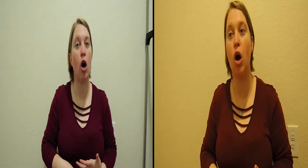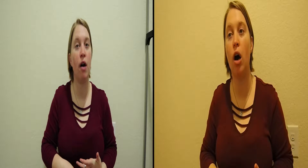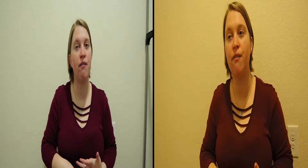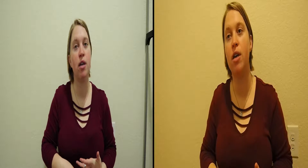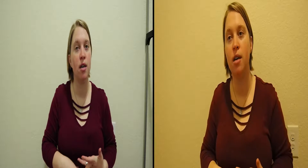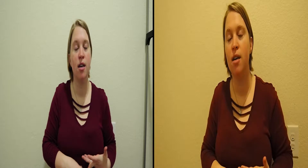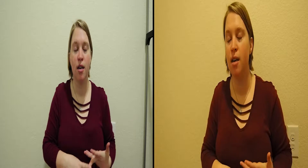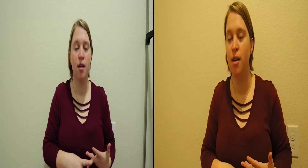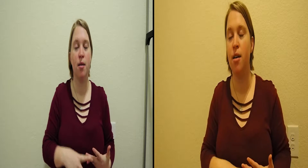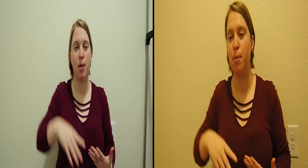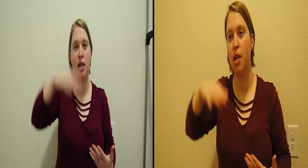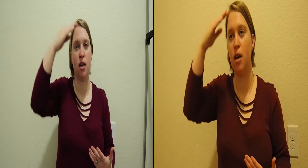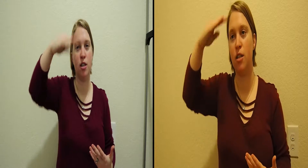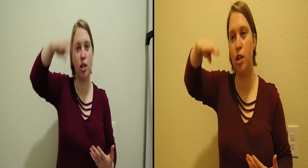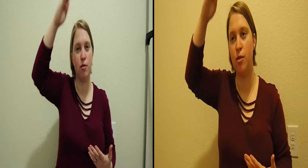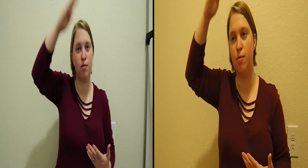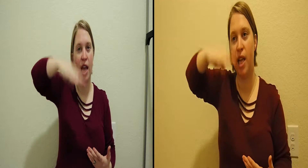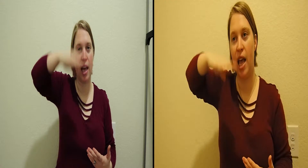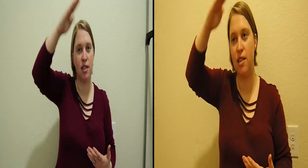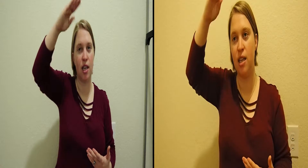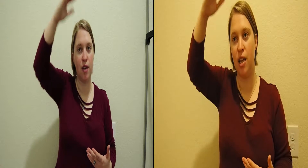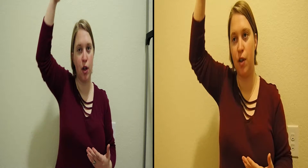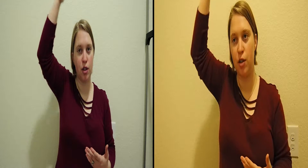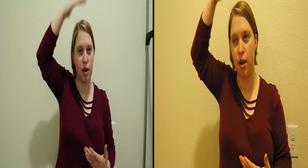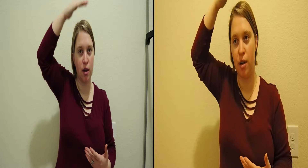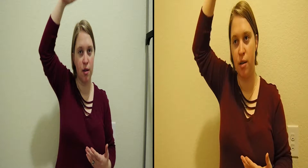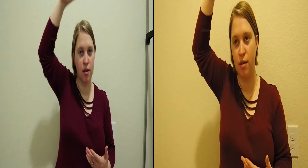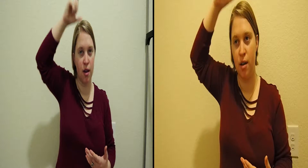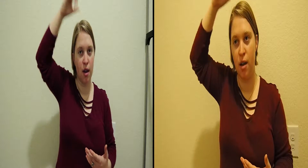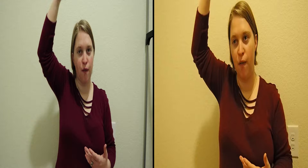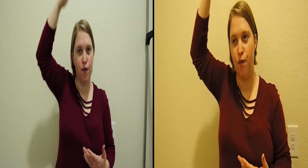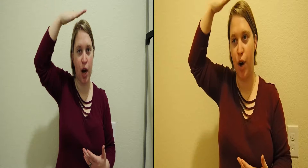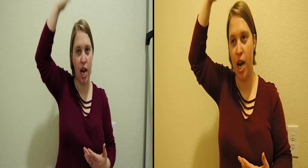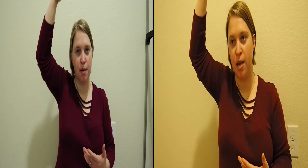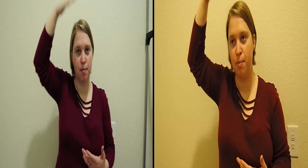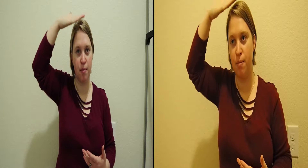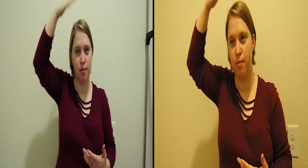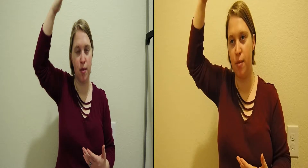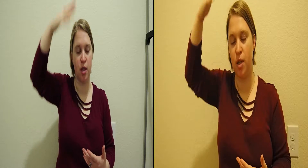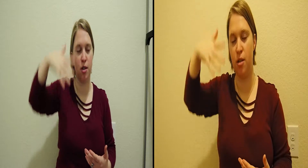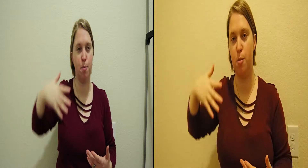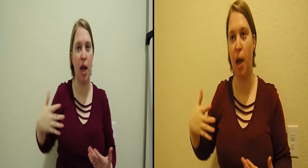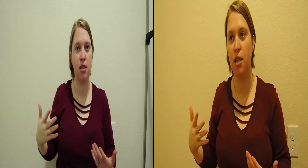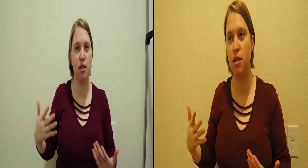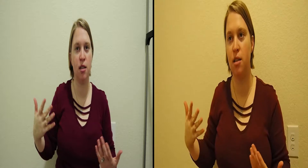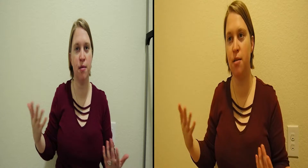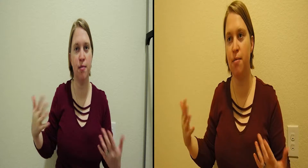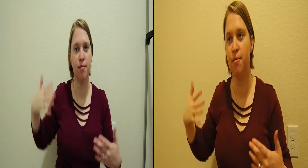off because you can't see if there's a frame space